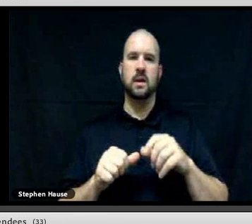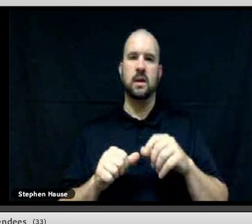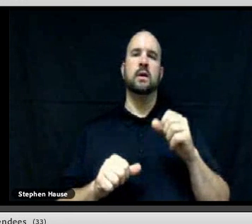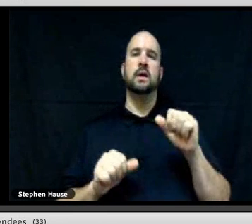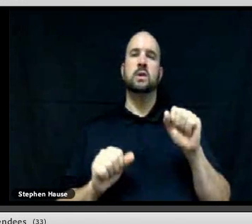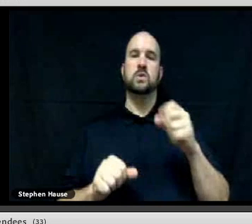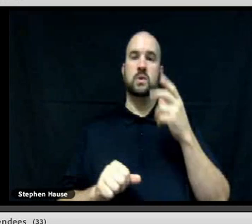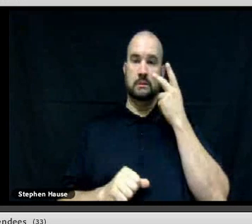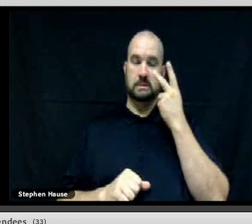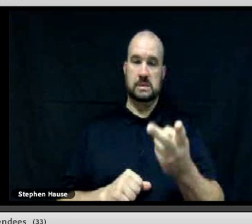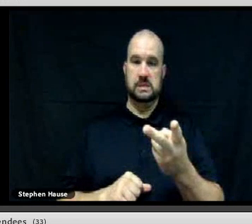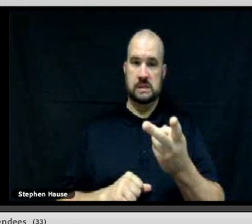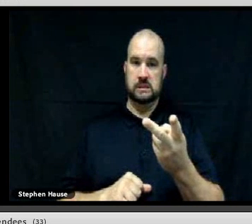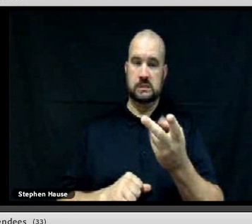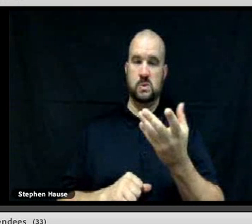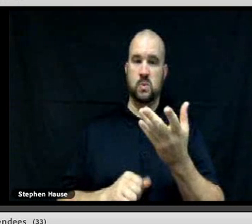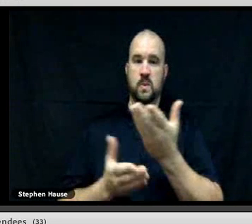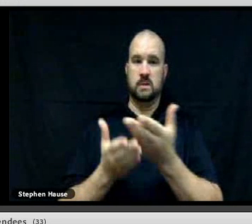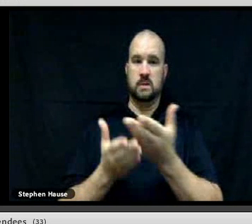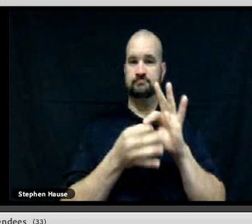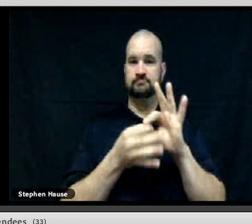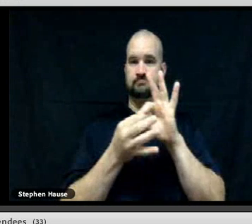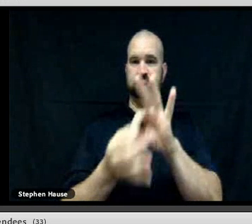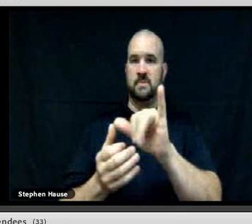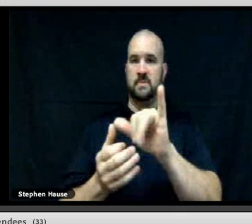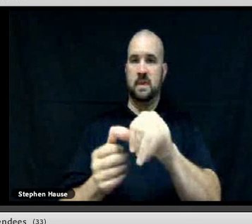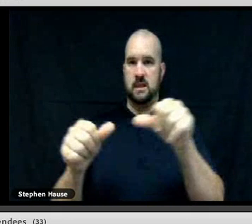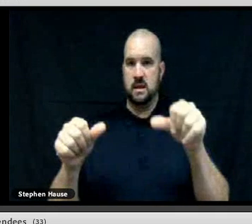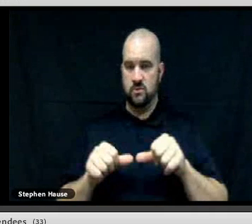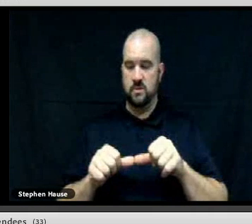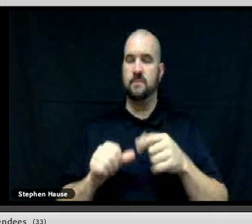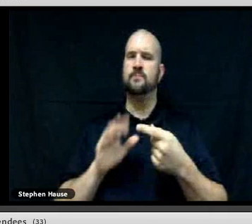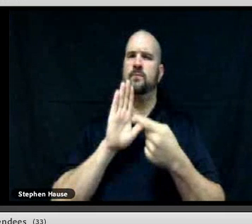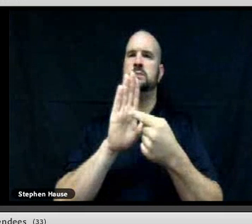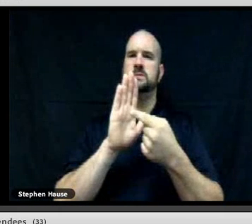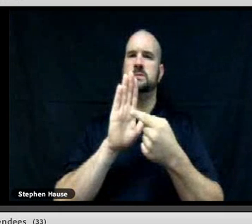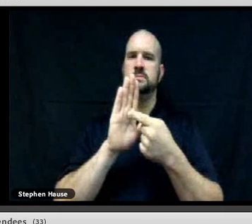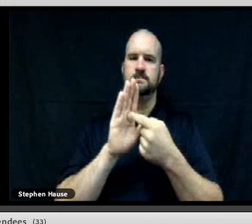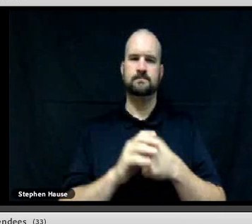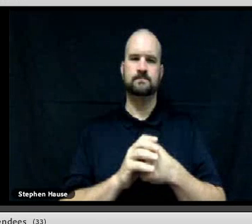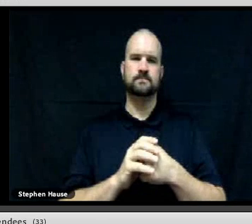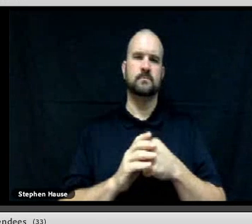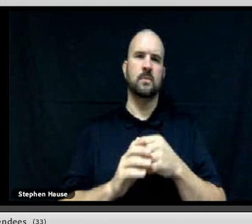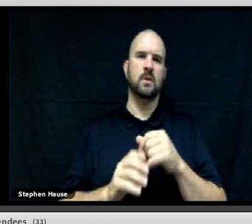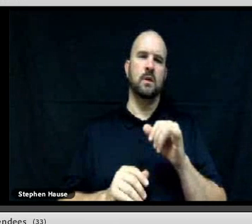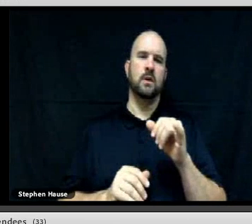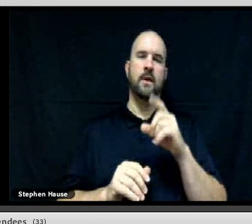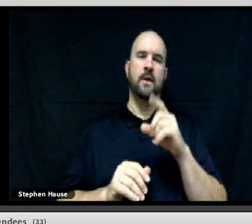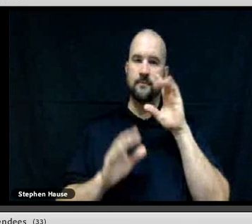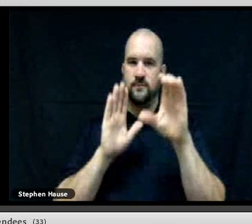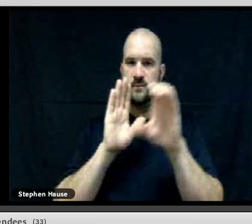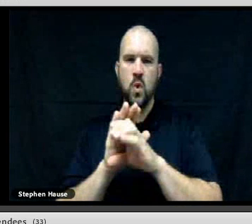is specifically related to those areas. So, for example, if there's like voter records or photographs from events